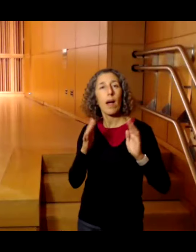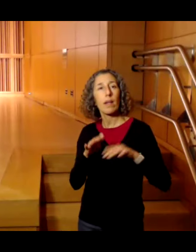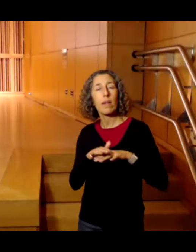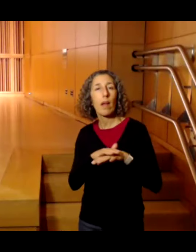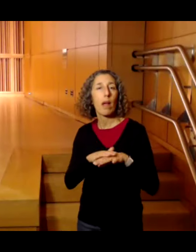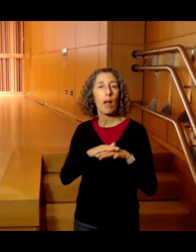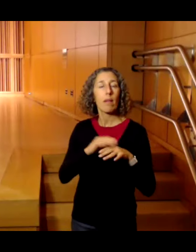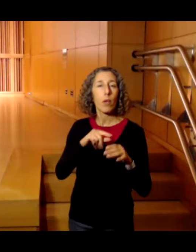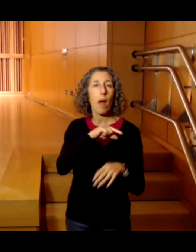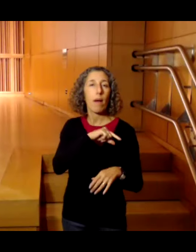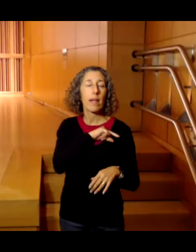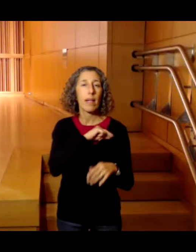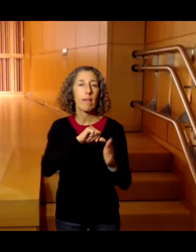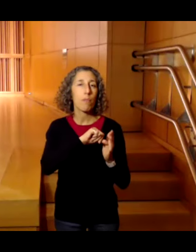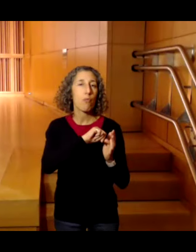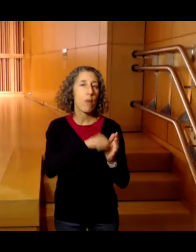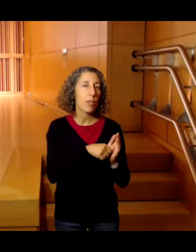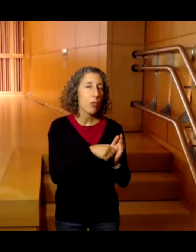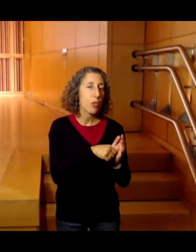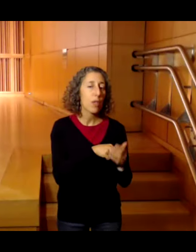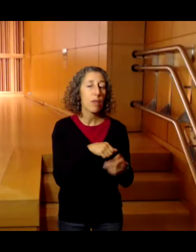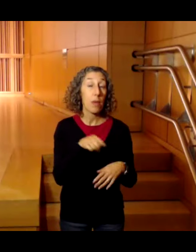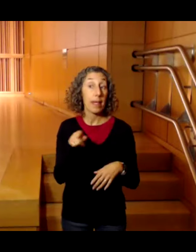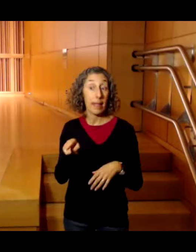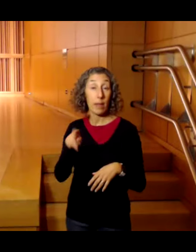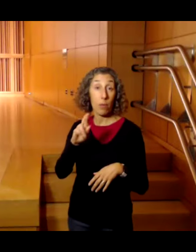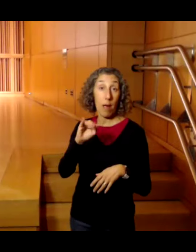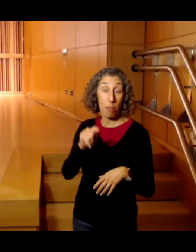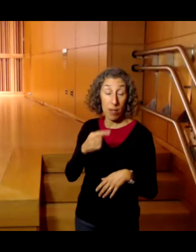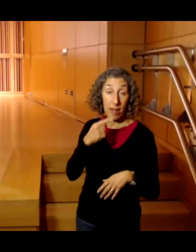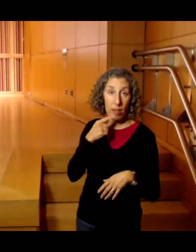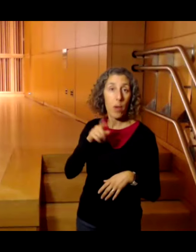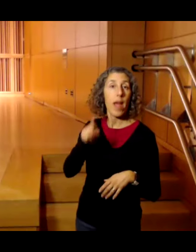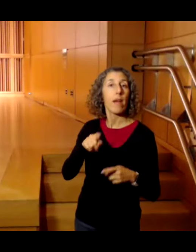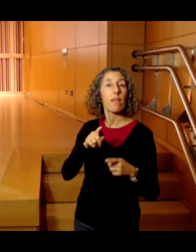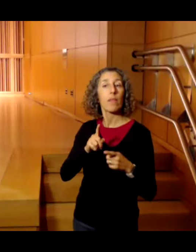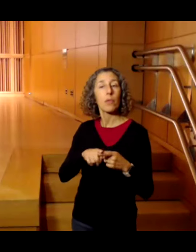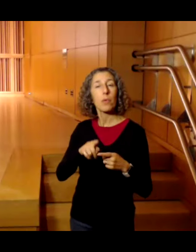Robert was explicitly and implicitly saying. You have to expand your scholarly repertoire.